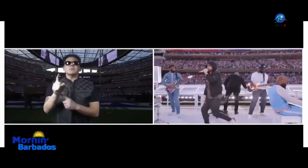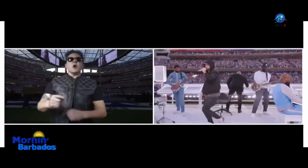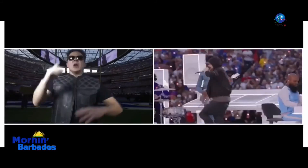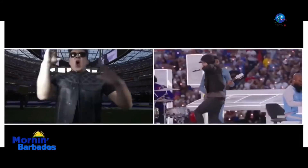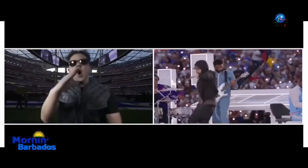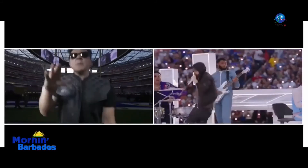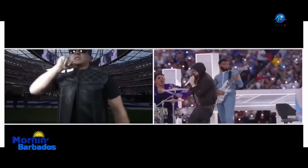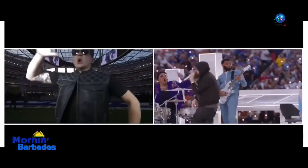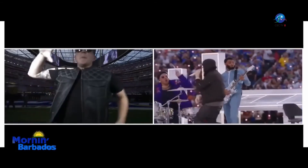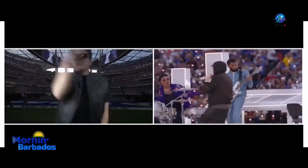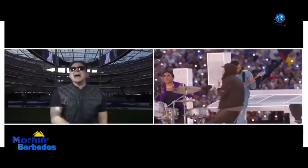the smoke